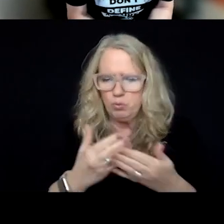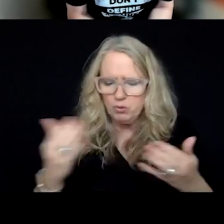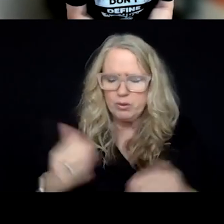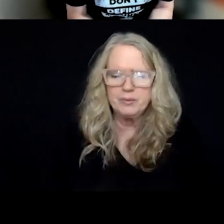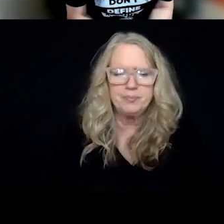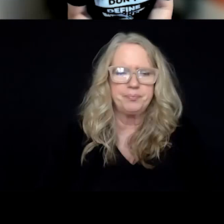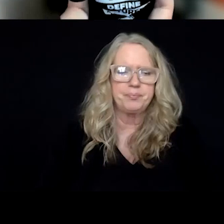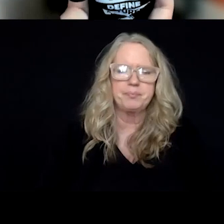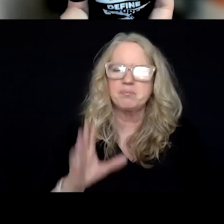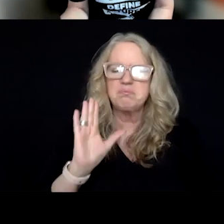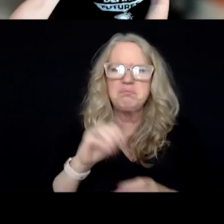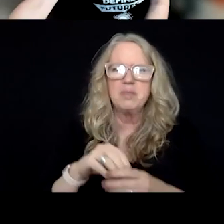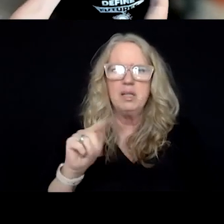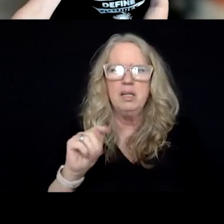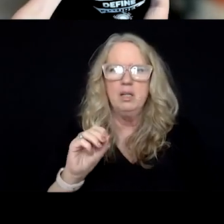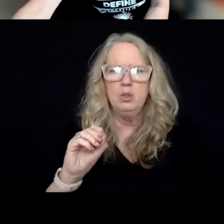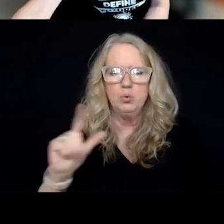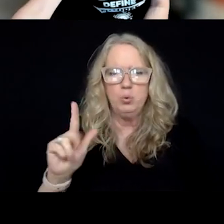THE TOOL KIT AND WE ASK YA'LL TO GO SEE